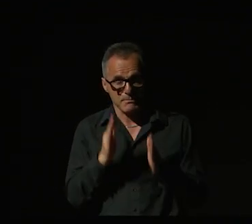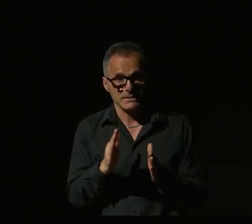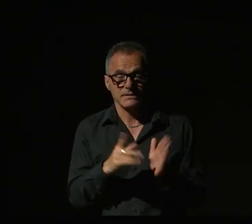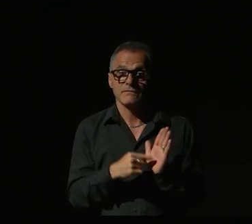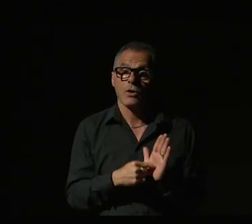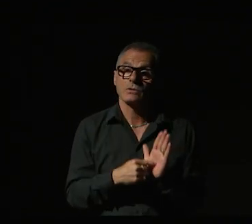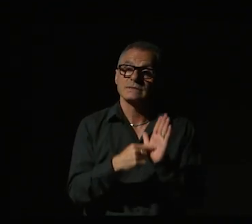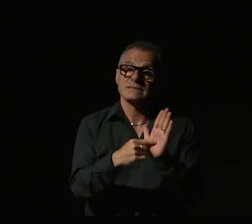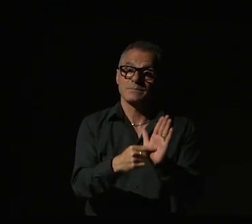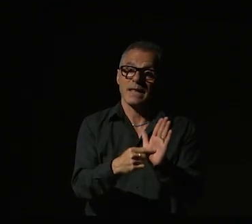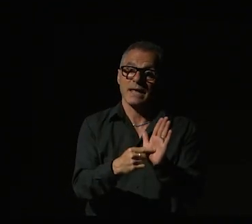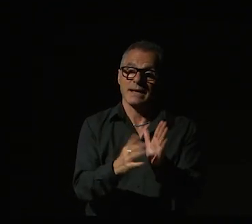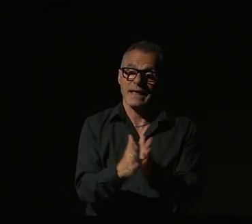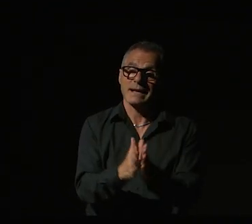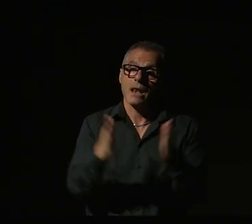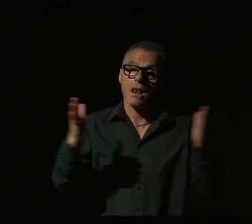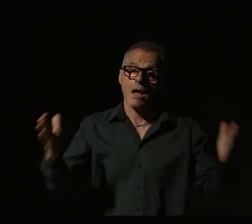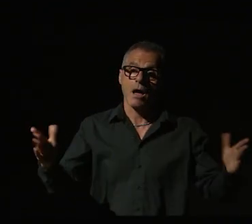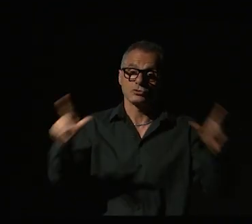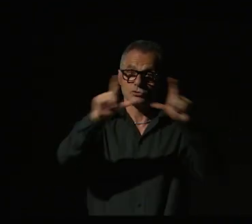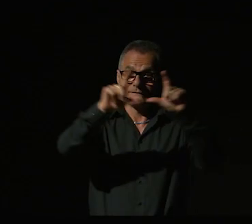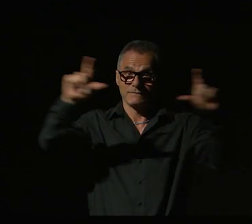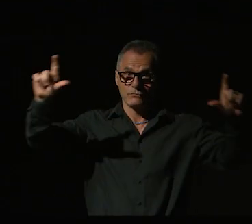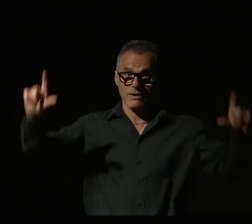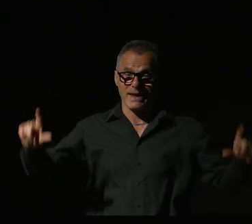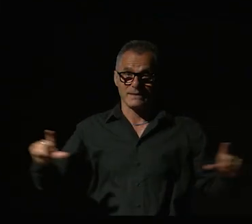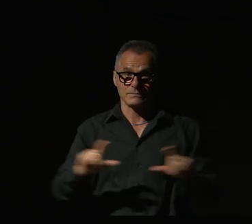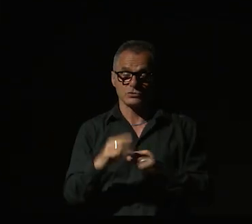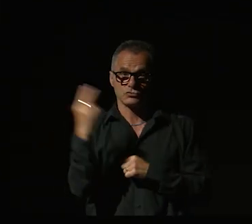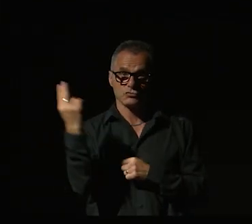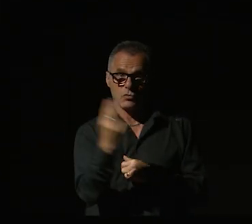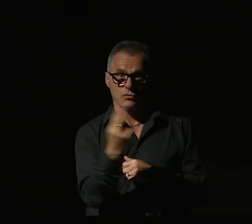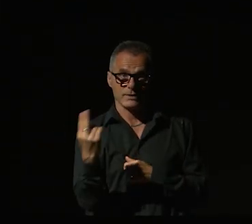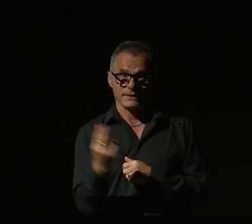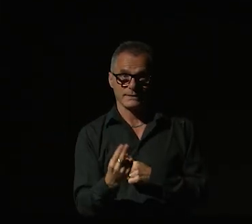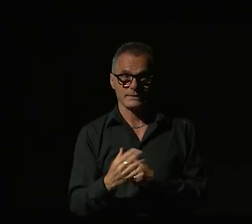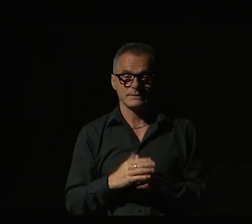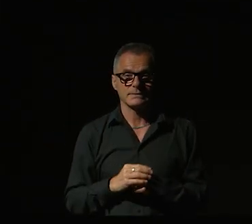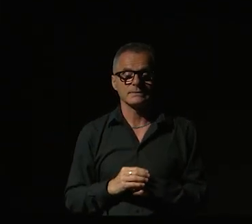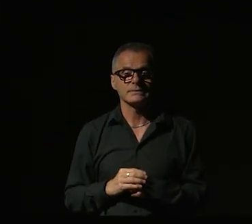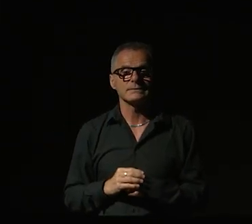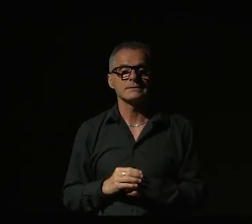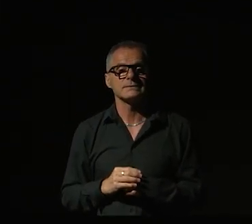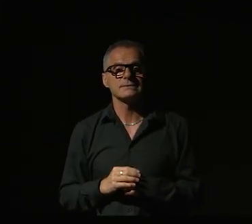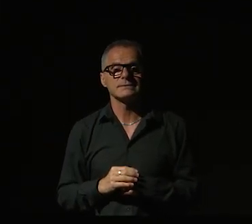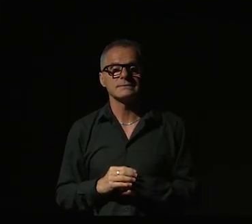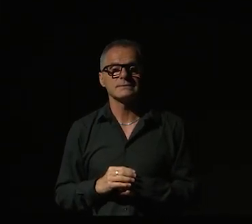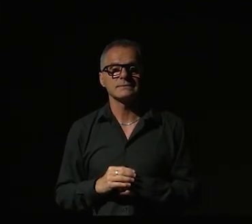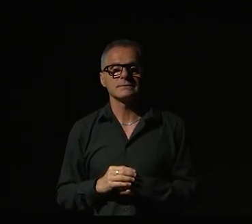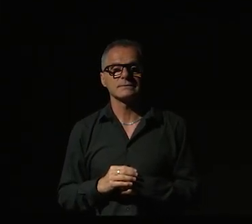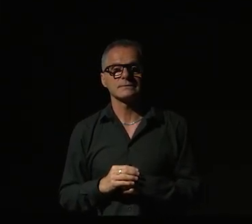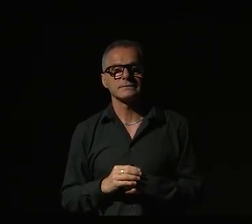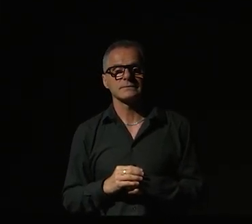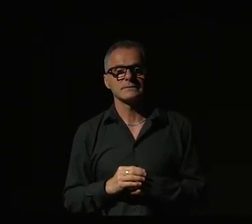like a large frame drawing essentially. This physical evidence may support the account in Bellori's 'Lives'